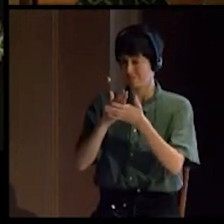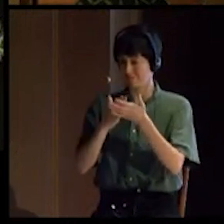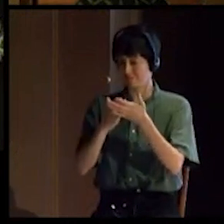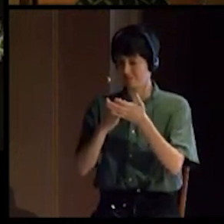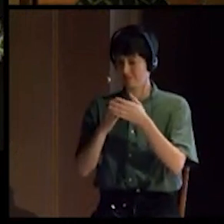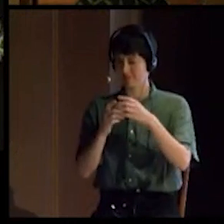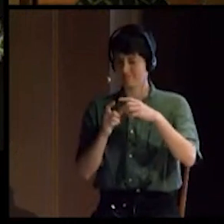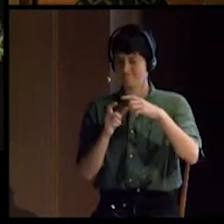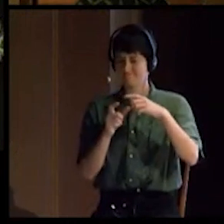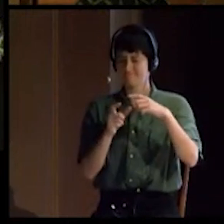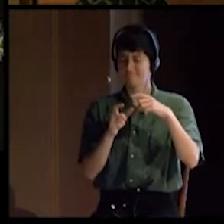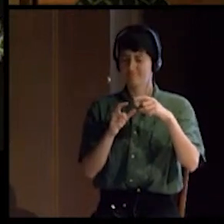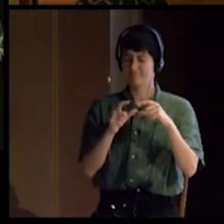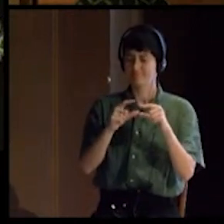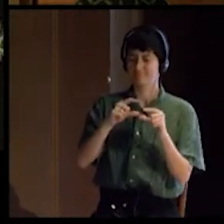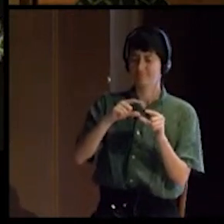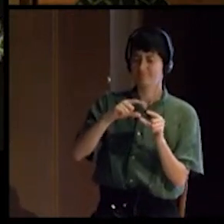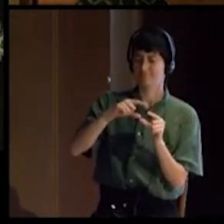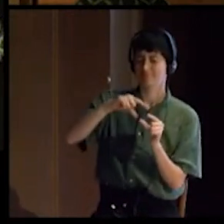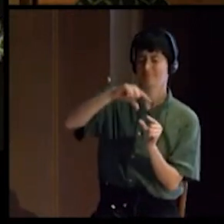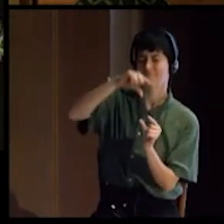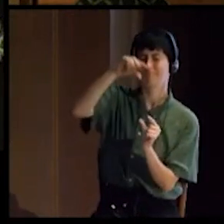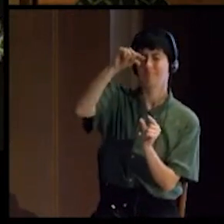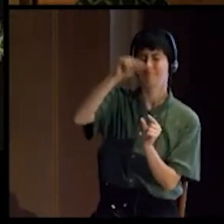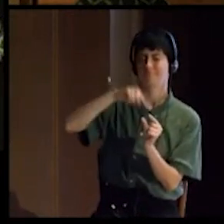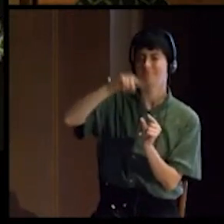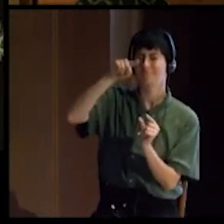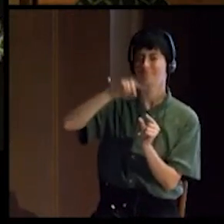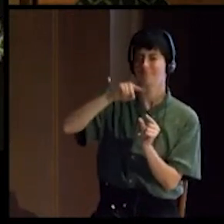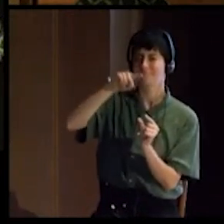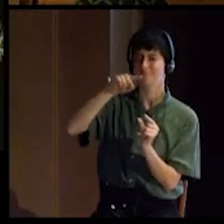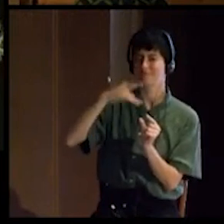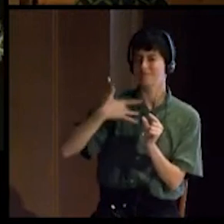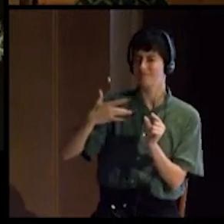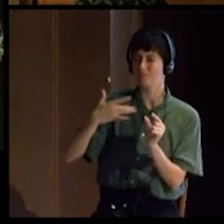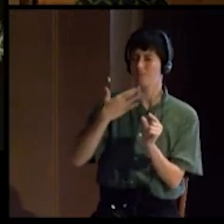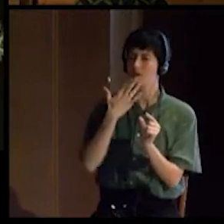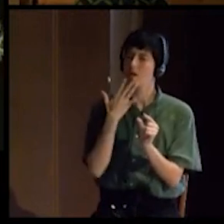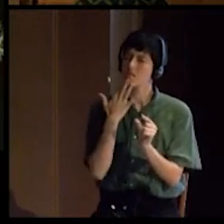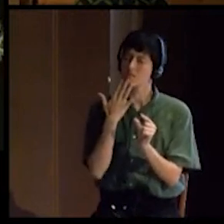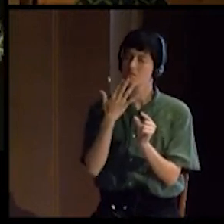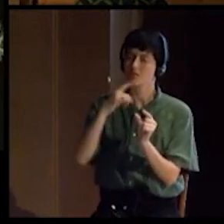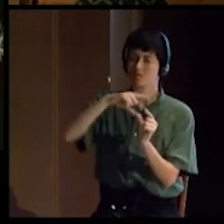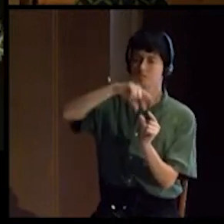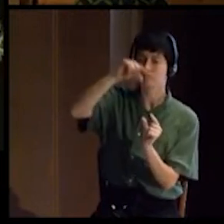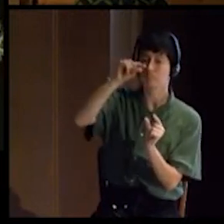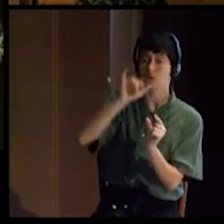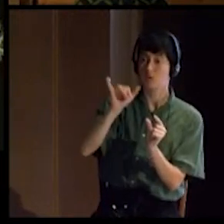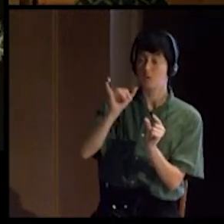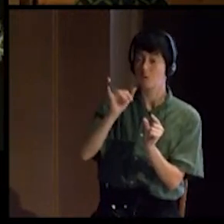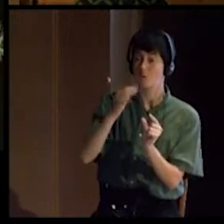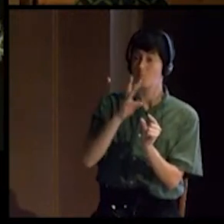which are the colorful part of the bird's feather, and are also what keeps the bird waterproof or water repellent, at least.